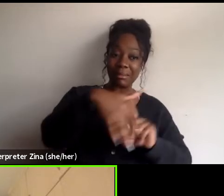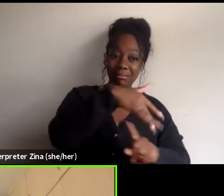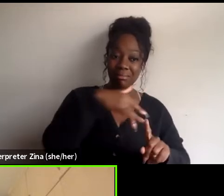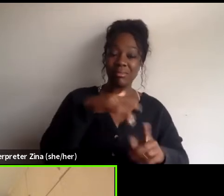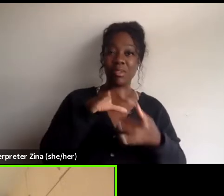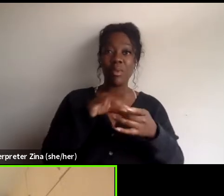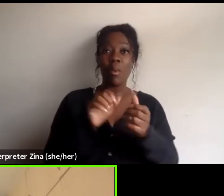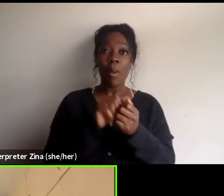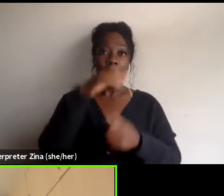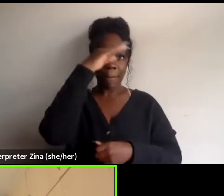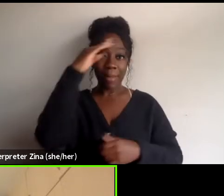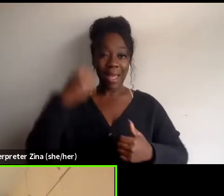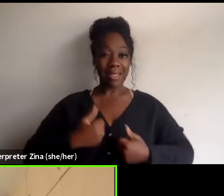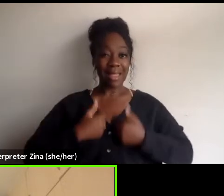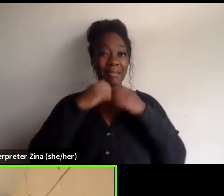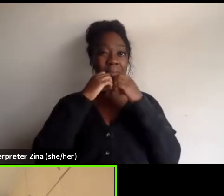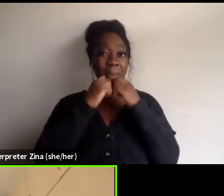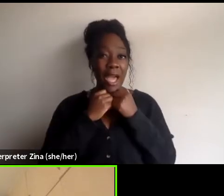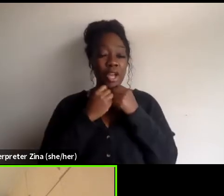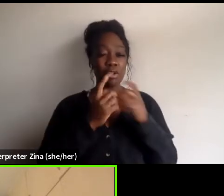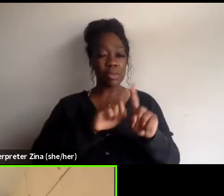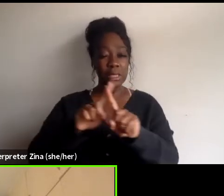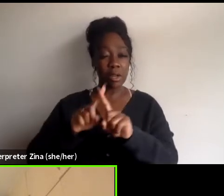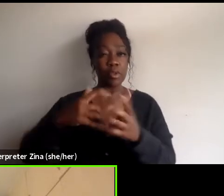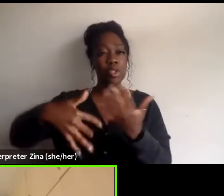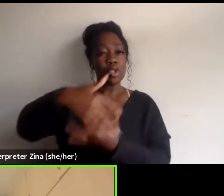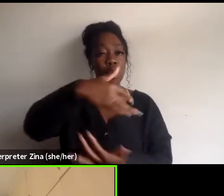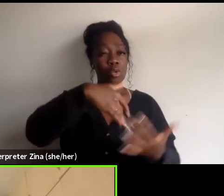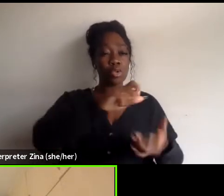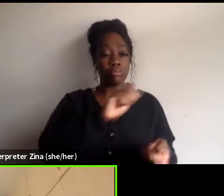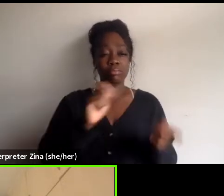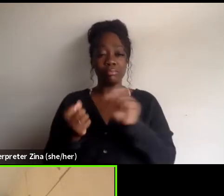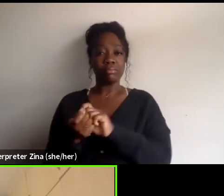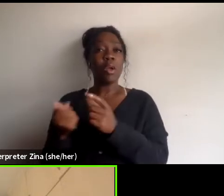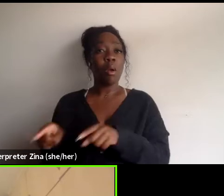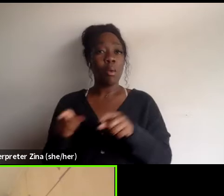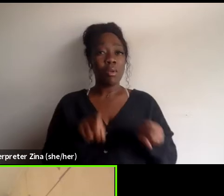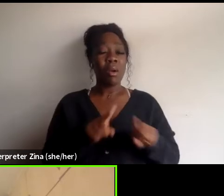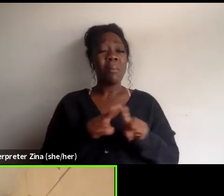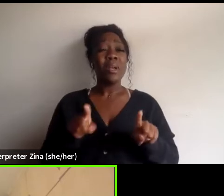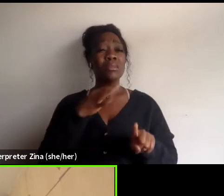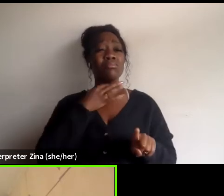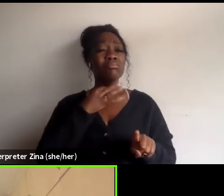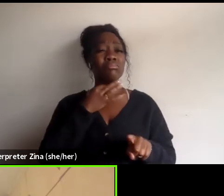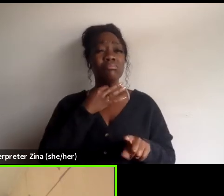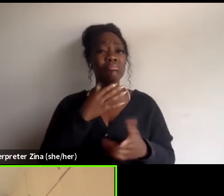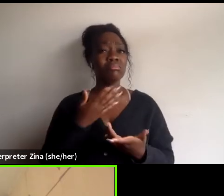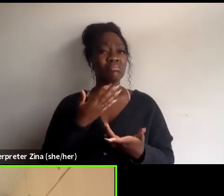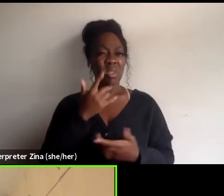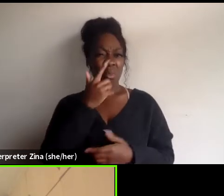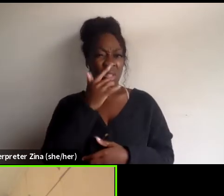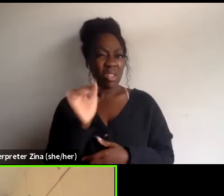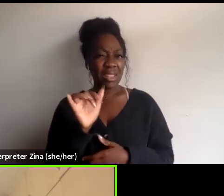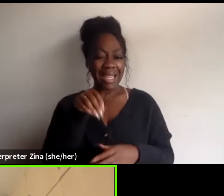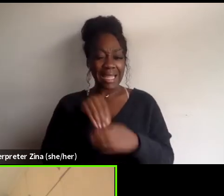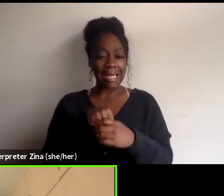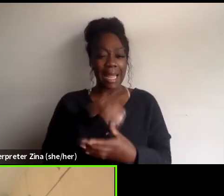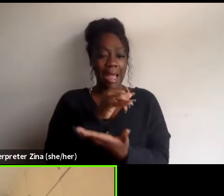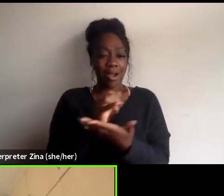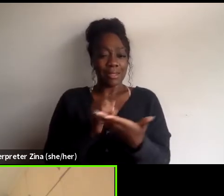I'm curious from your experience, what that looks like in the artistic space in Britain, for example